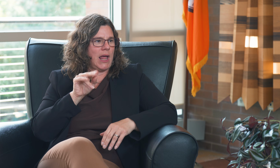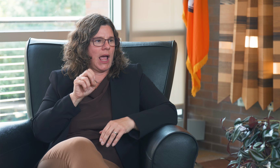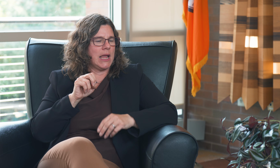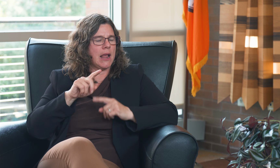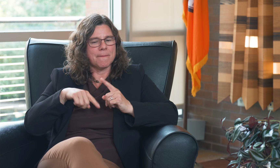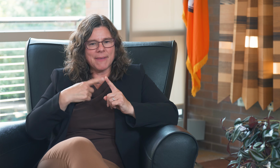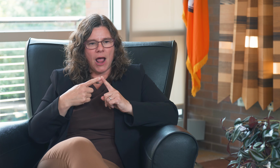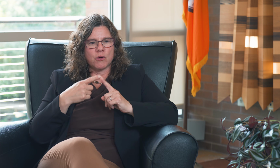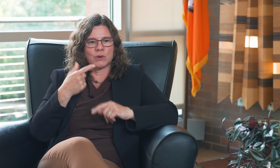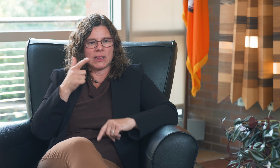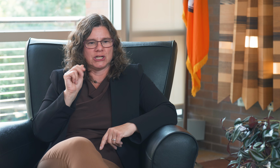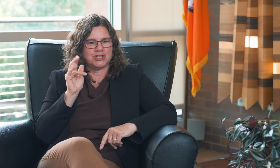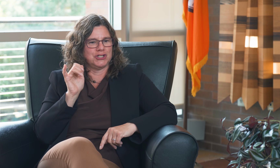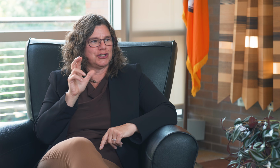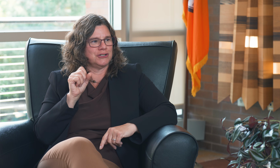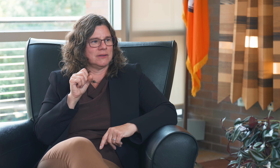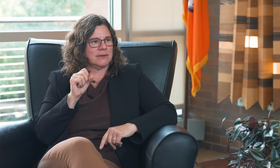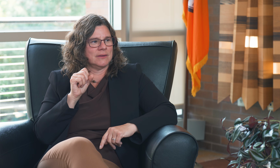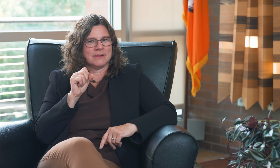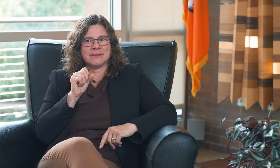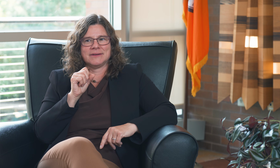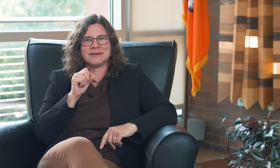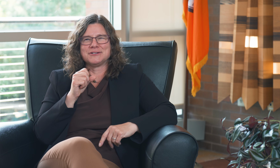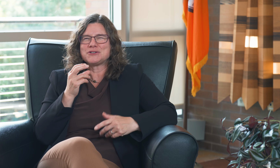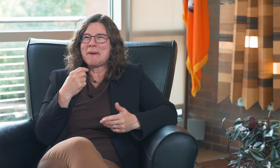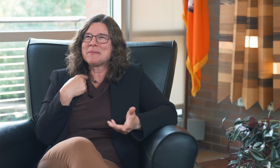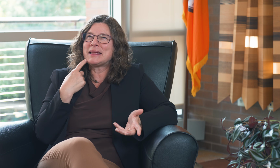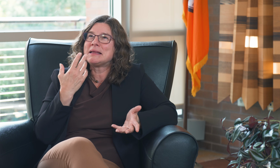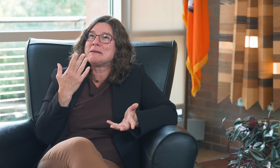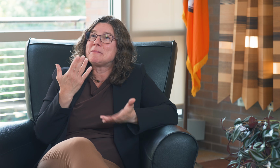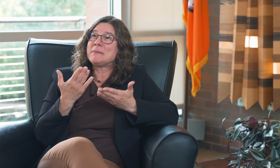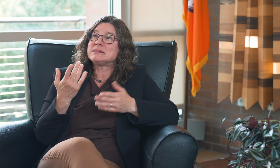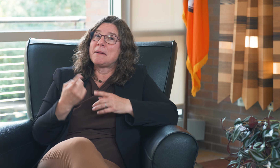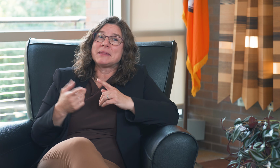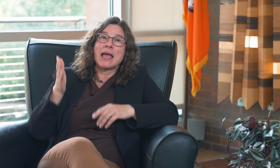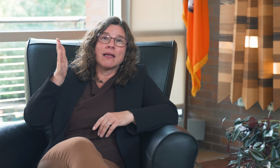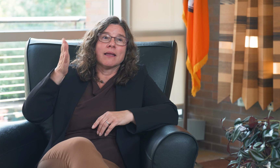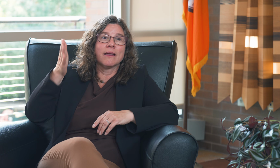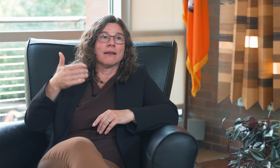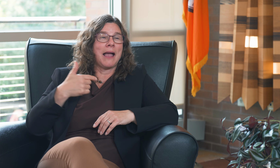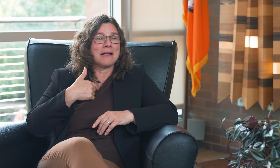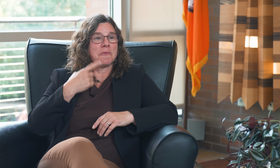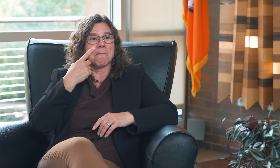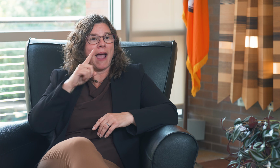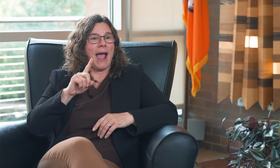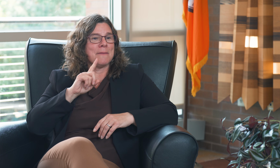was giving a lecture on the cruise dock about glaciers. And I thought to myself, maybe someday